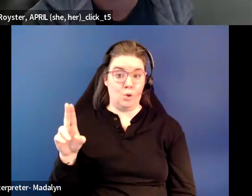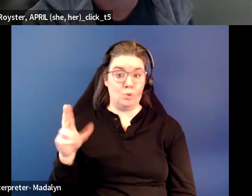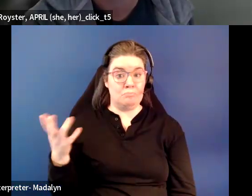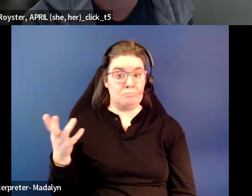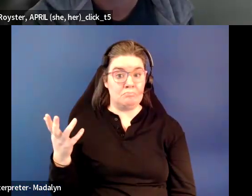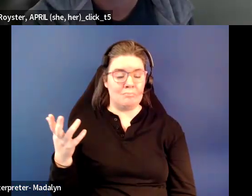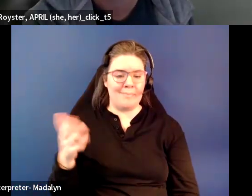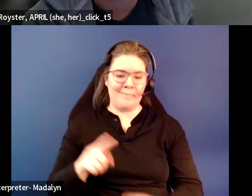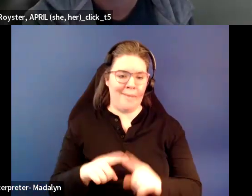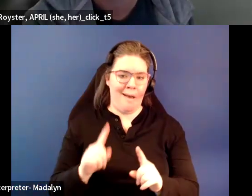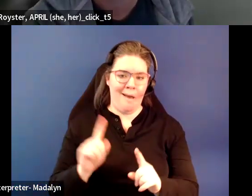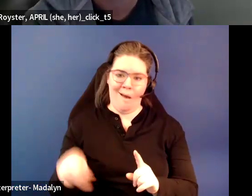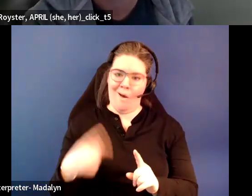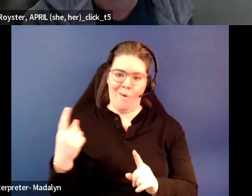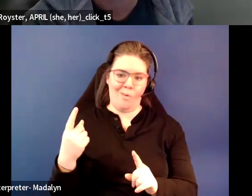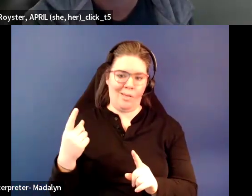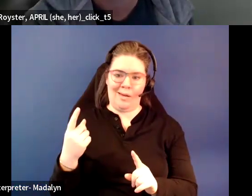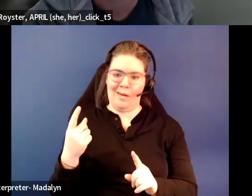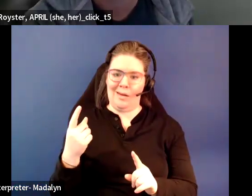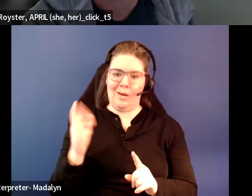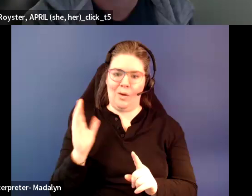They will only do this on their